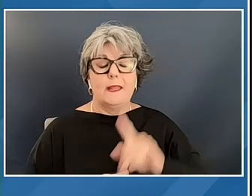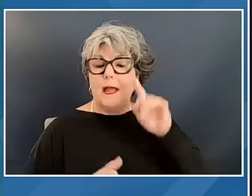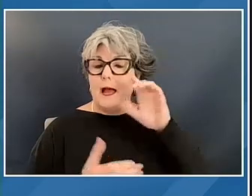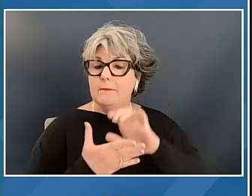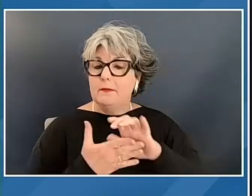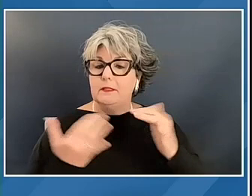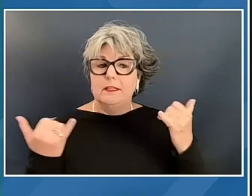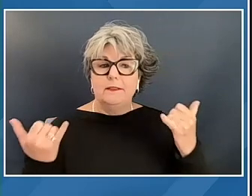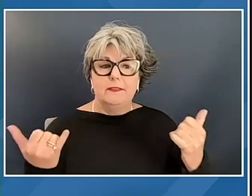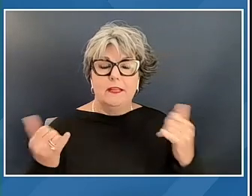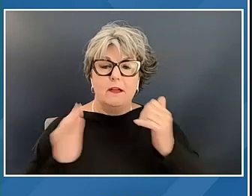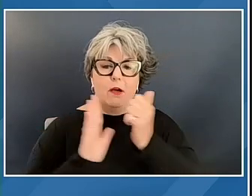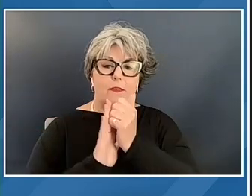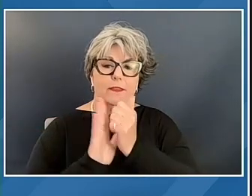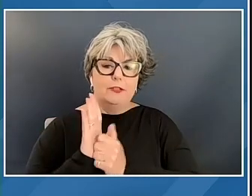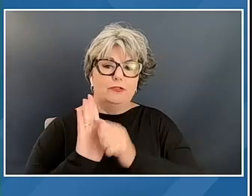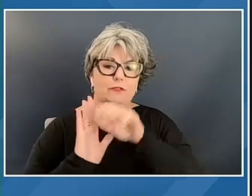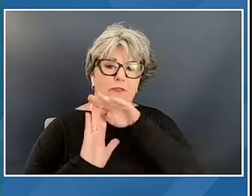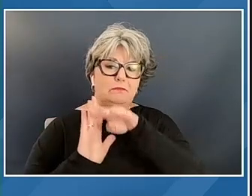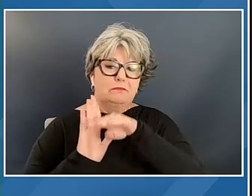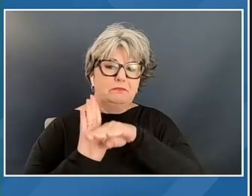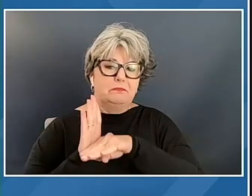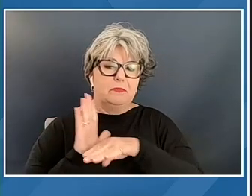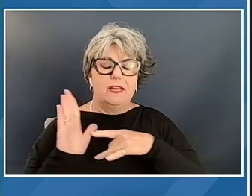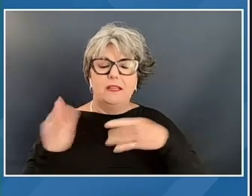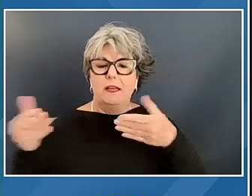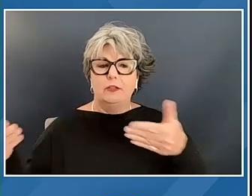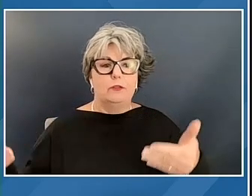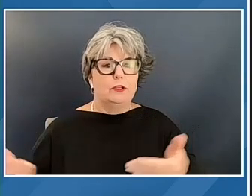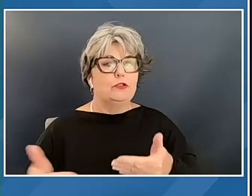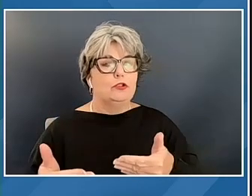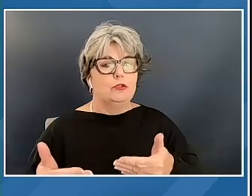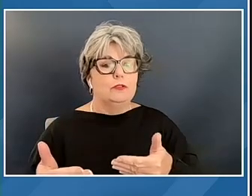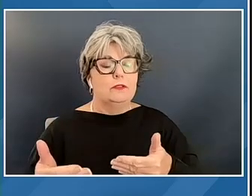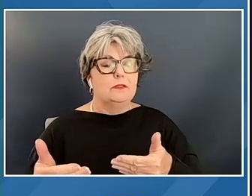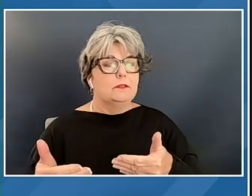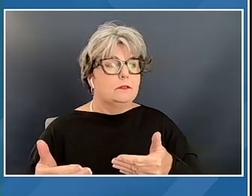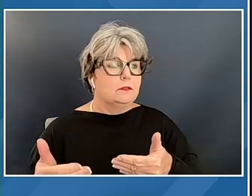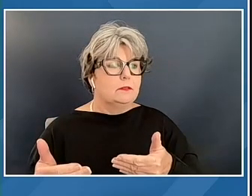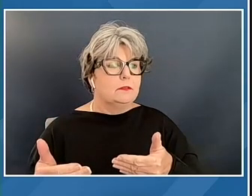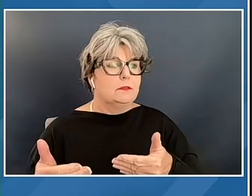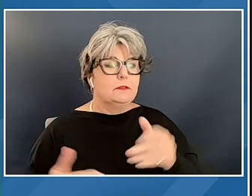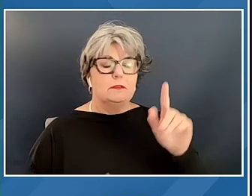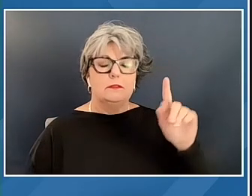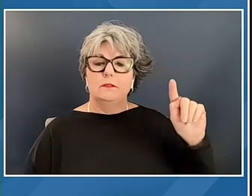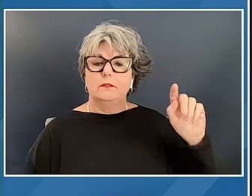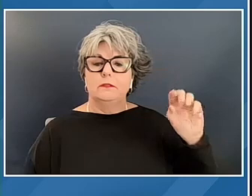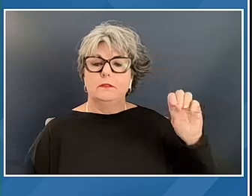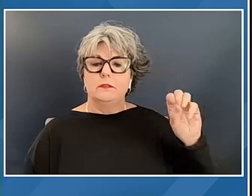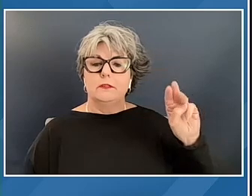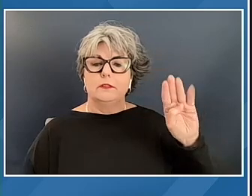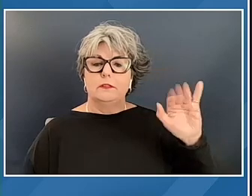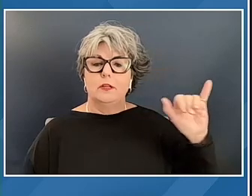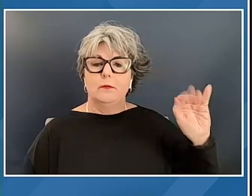agenda, I'd like to introduce Toby Merrill from the Office of General Counsel.